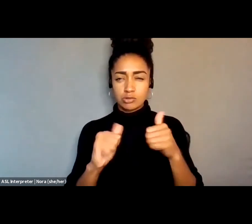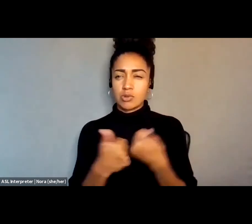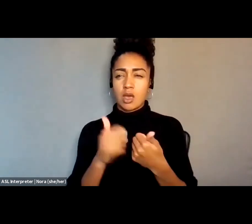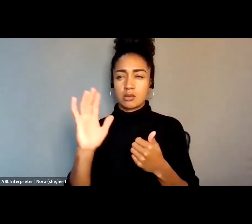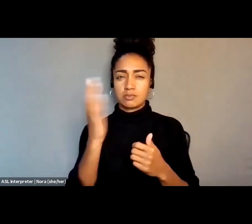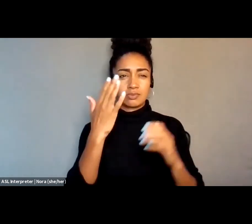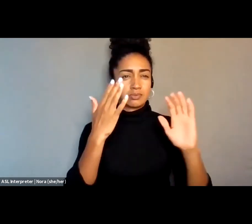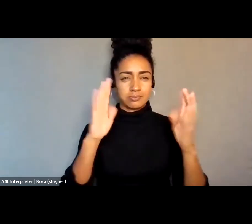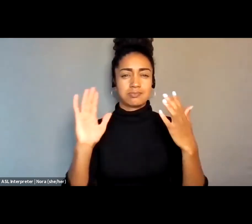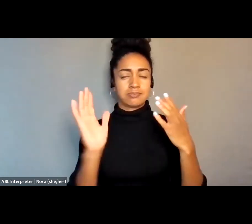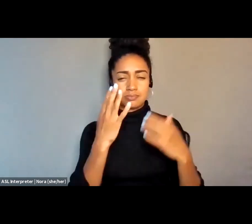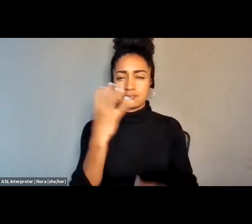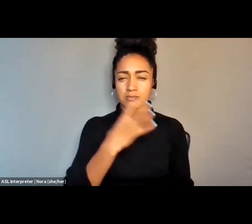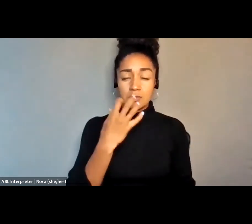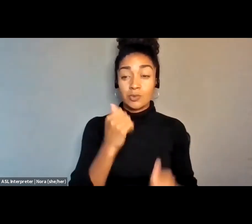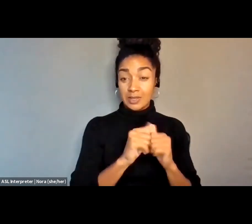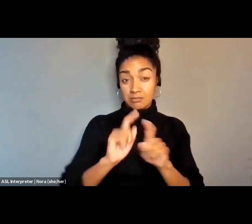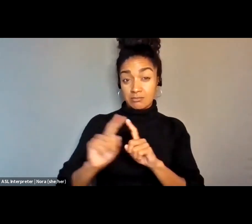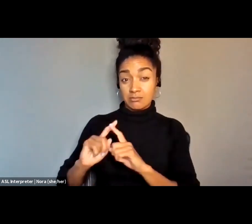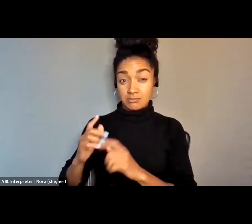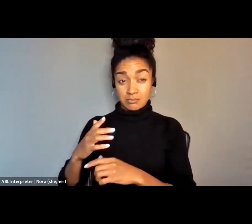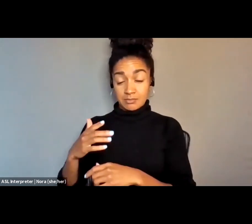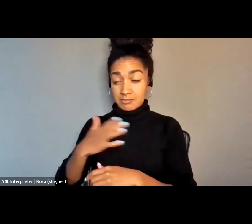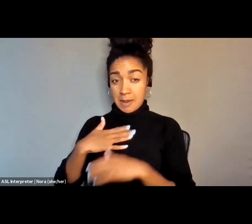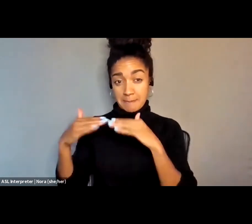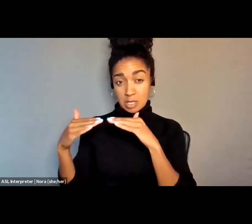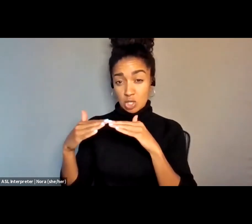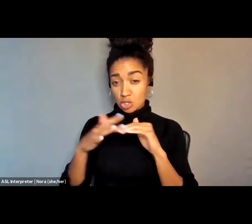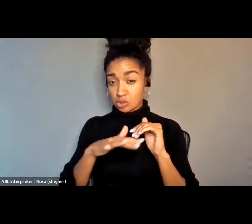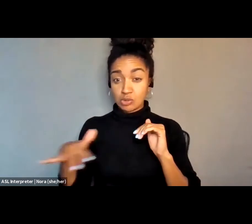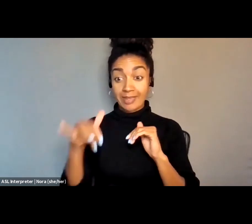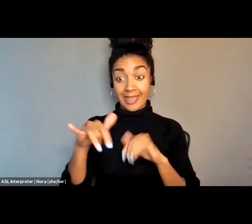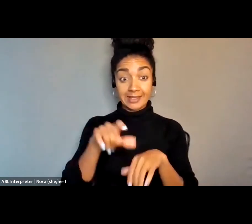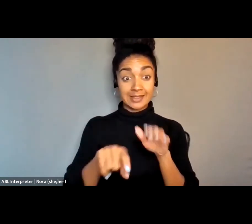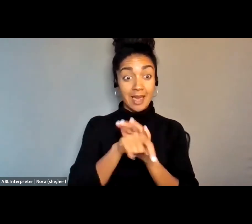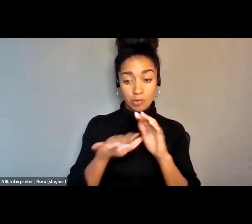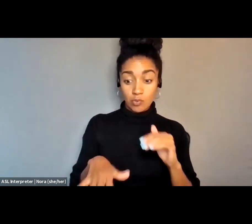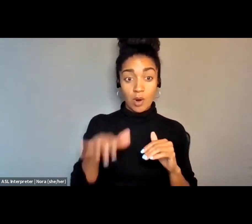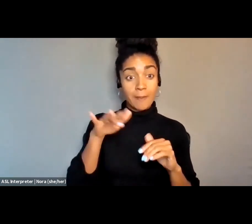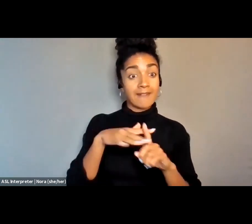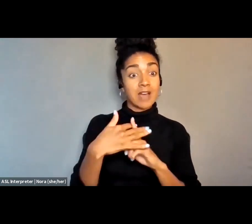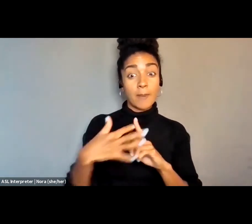with my fellow adolescents that time growing up in an environment with very few schools around.